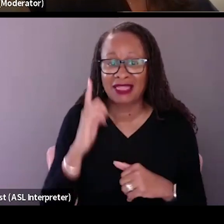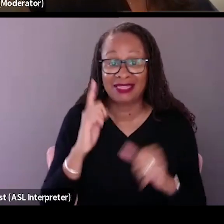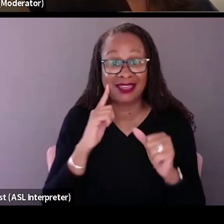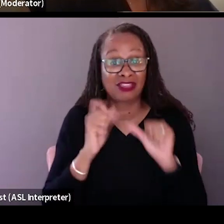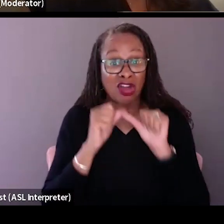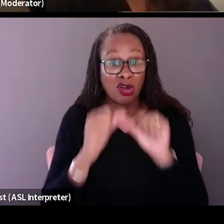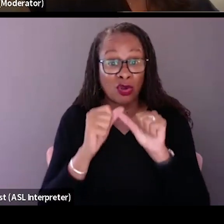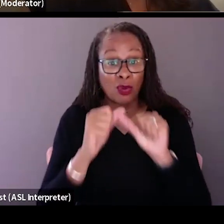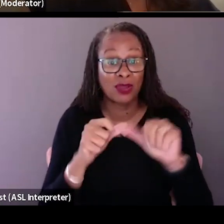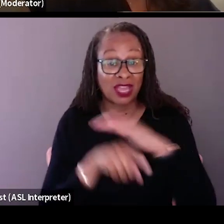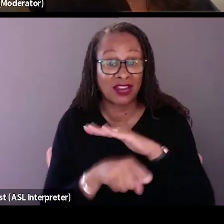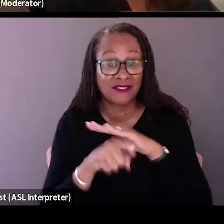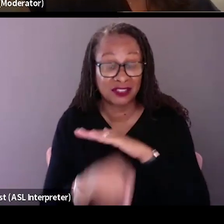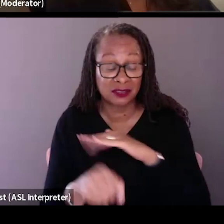of the murder of Stephen Smith.